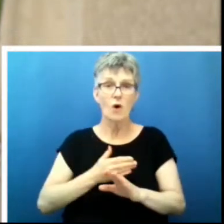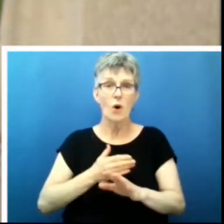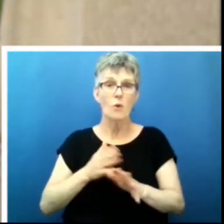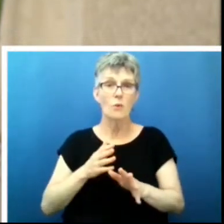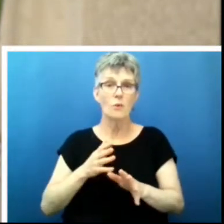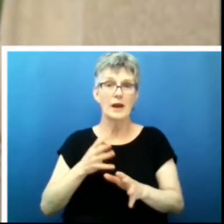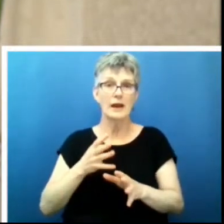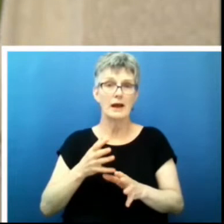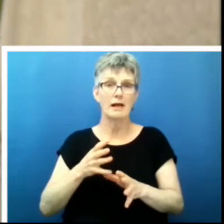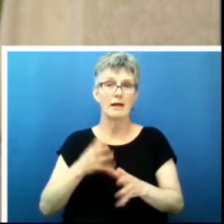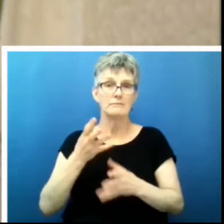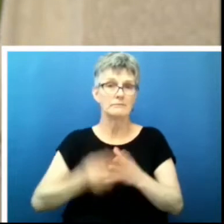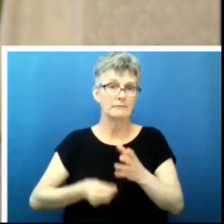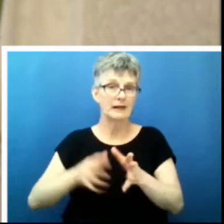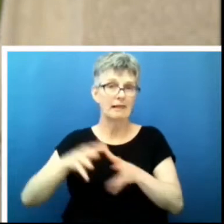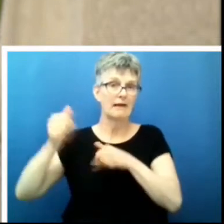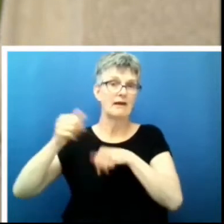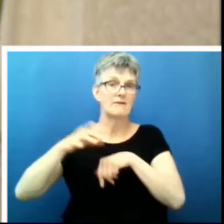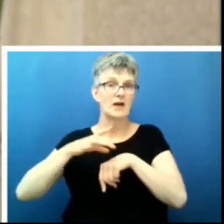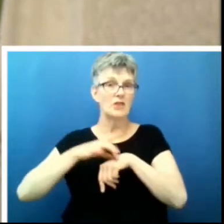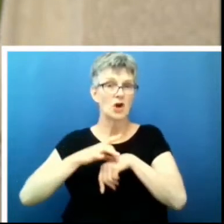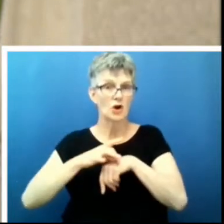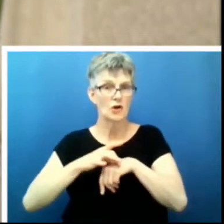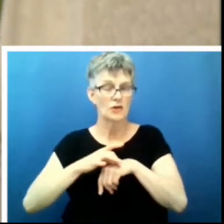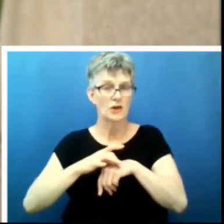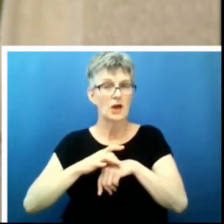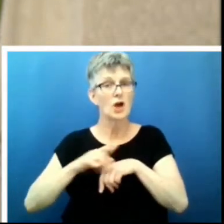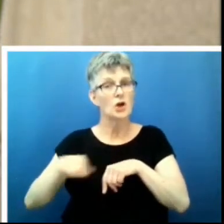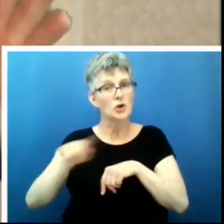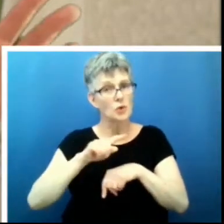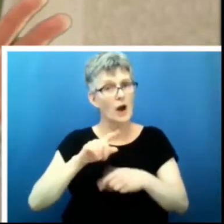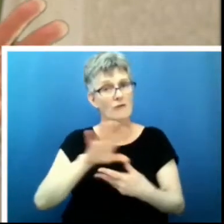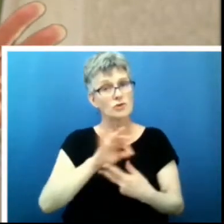an opportunity to choose to create peace in any chaos.